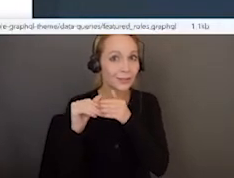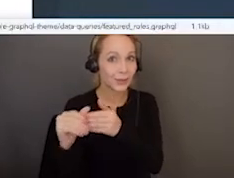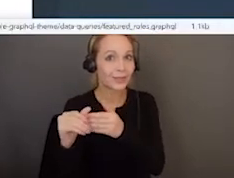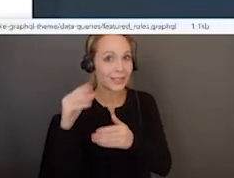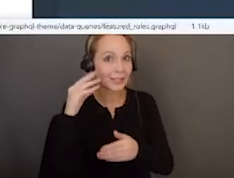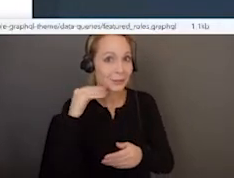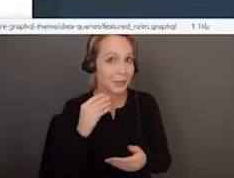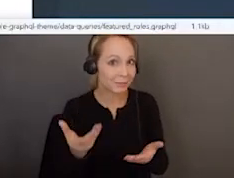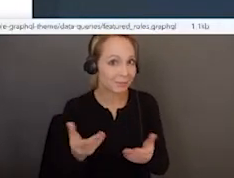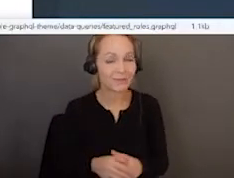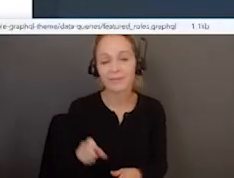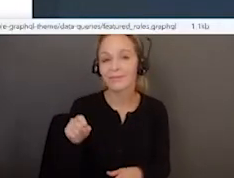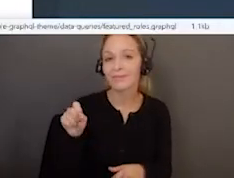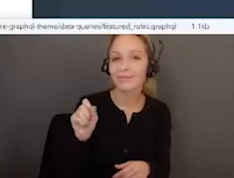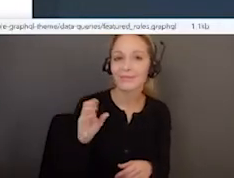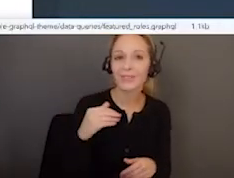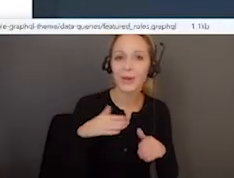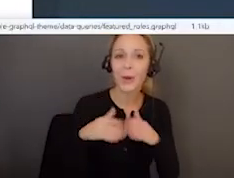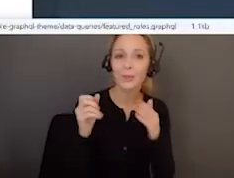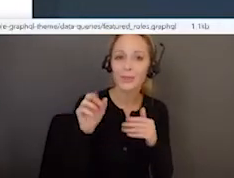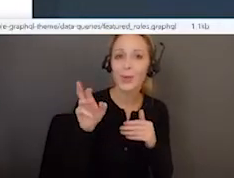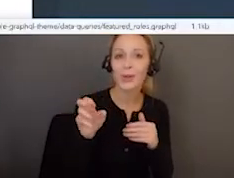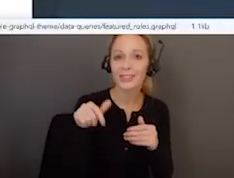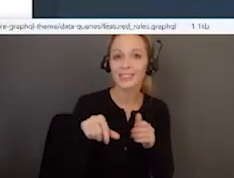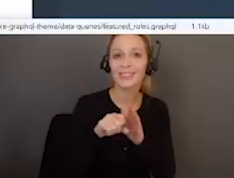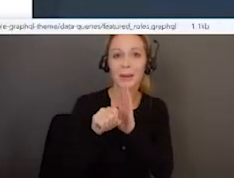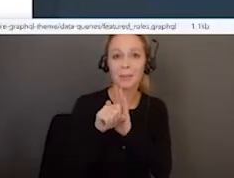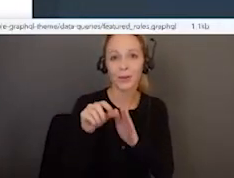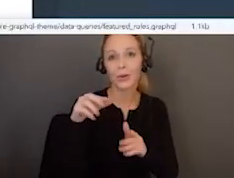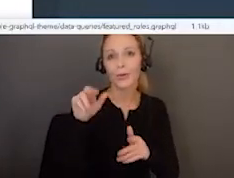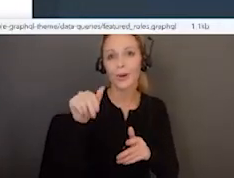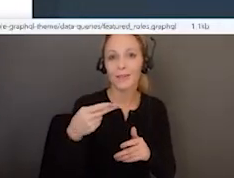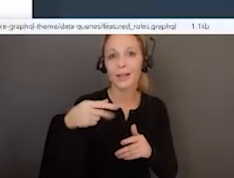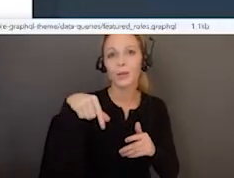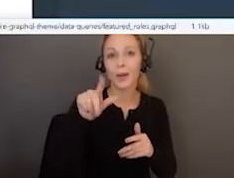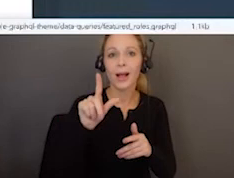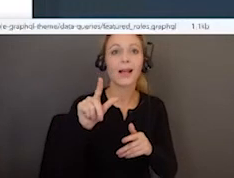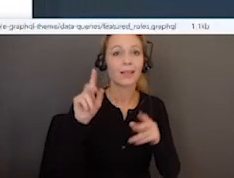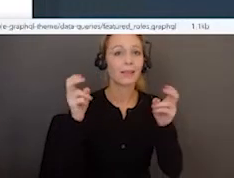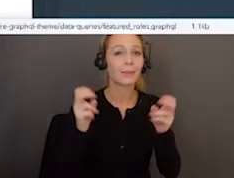OWN DATA-DRIVEN EXPERIENCES? YES, WE OPEN SOURCED THE SAMPLE GraphQL ALONG WITH